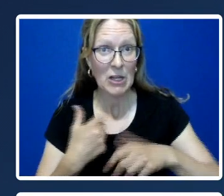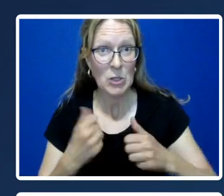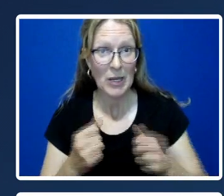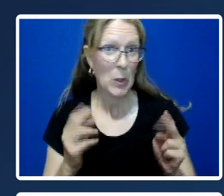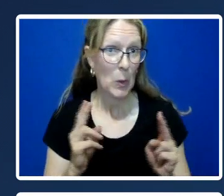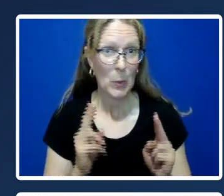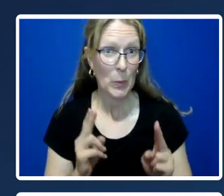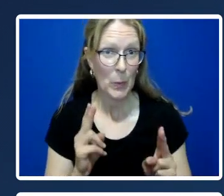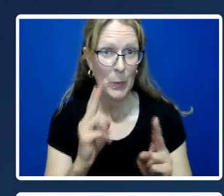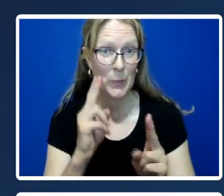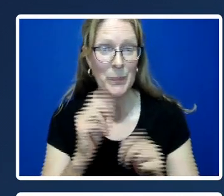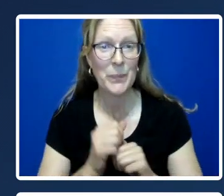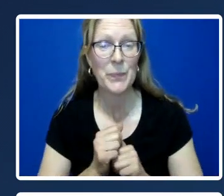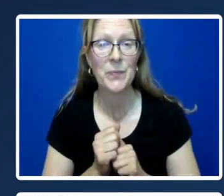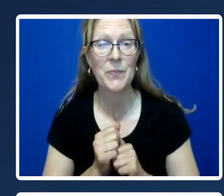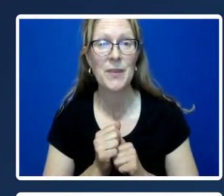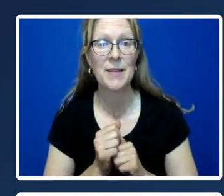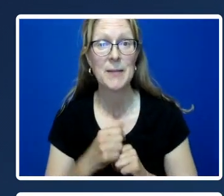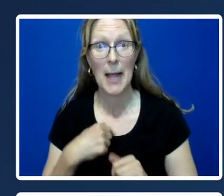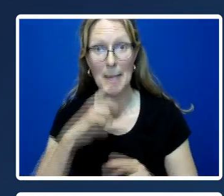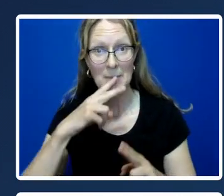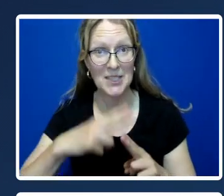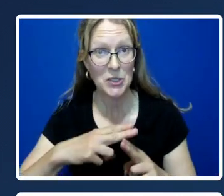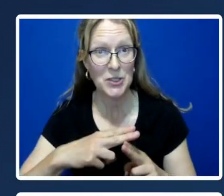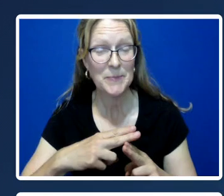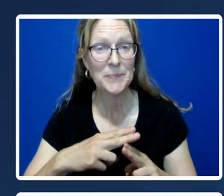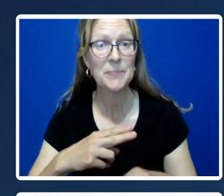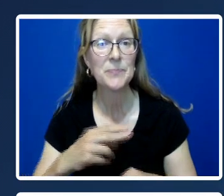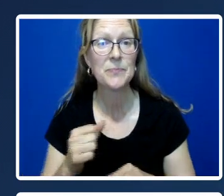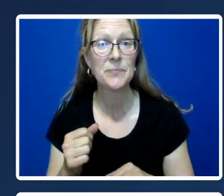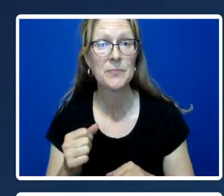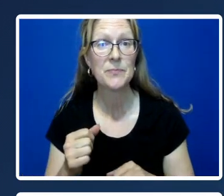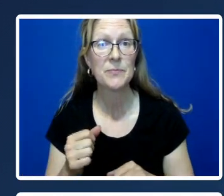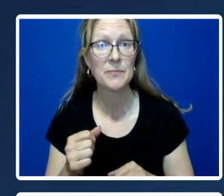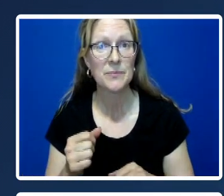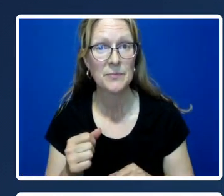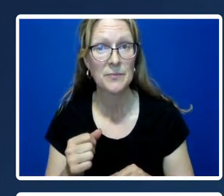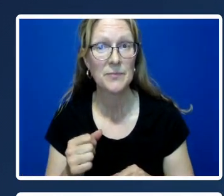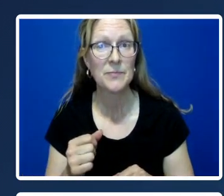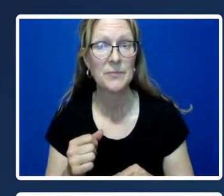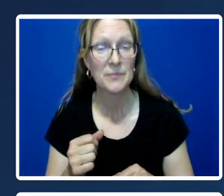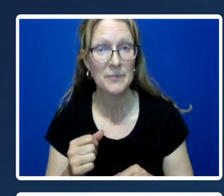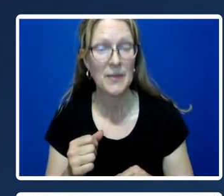I mentioned the Roosevelt staff was great in helping me understand the students' needs,